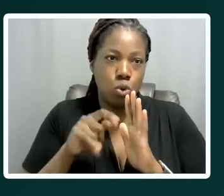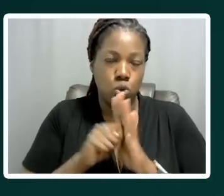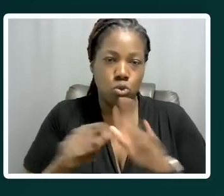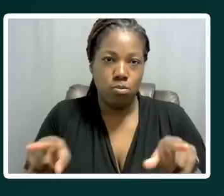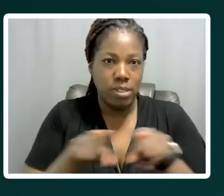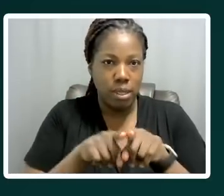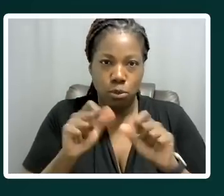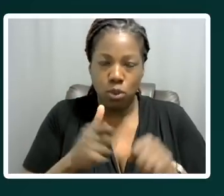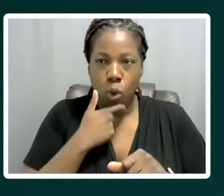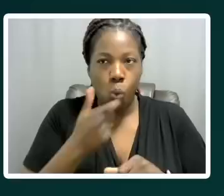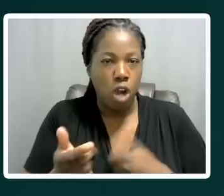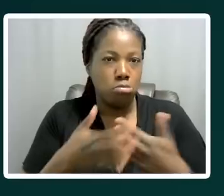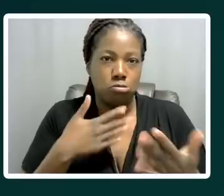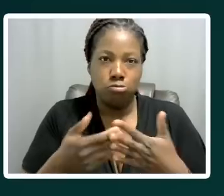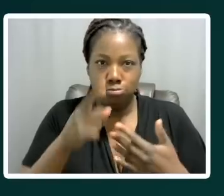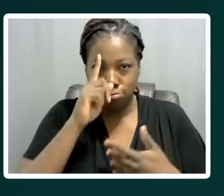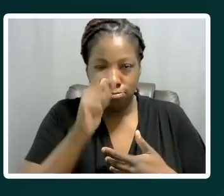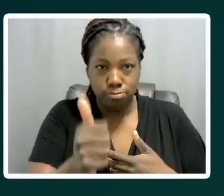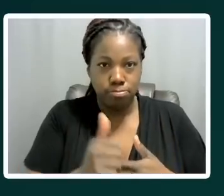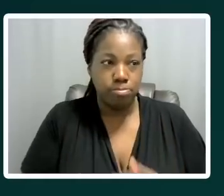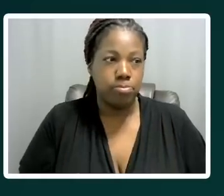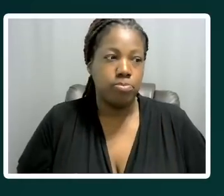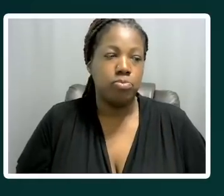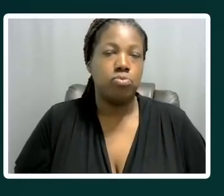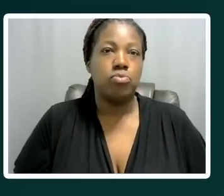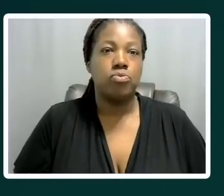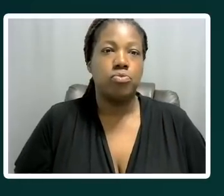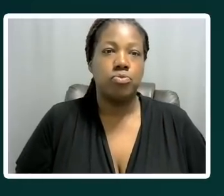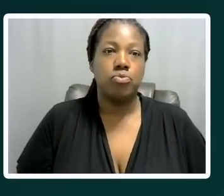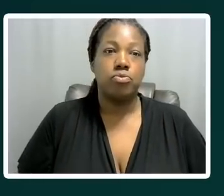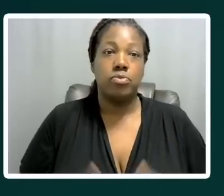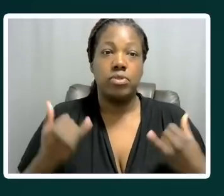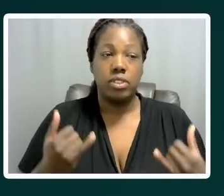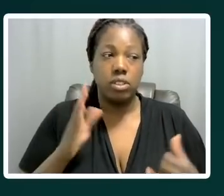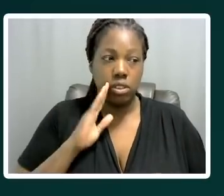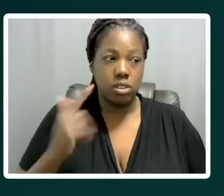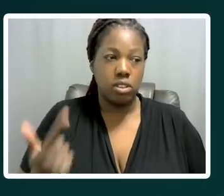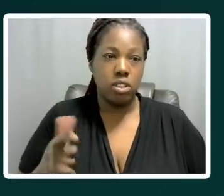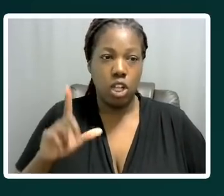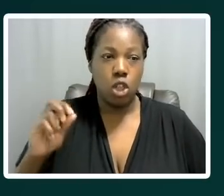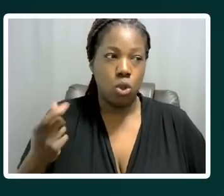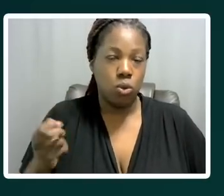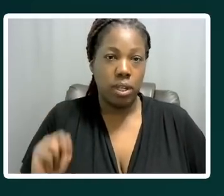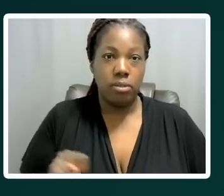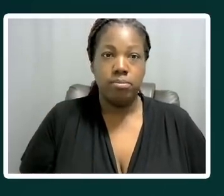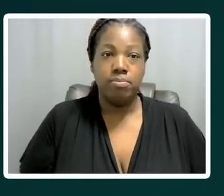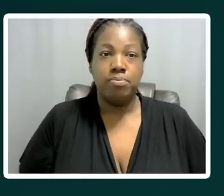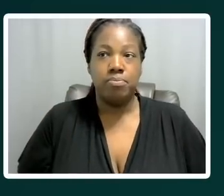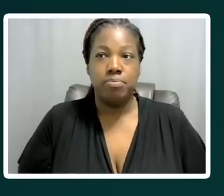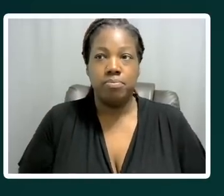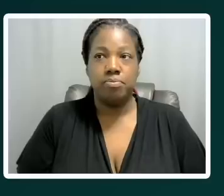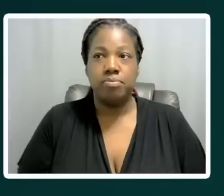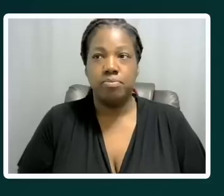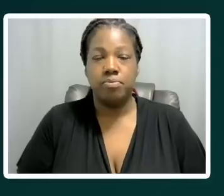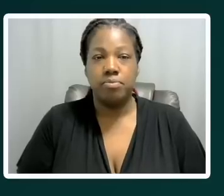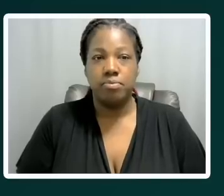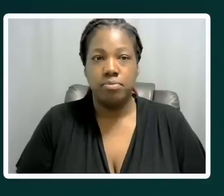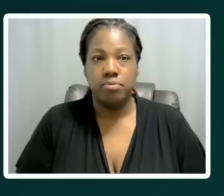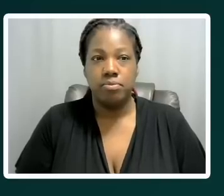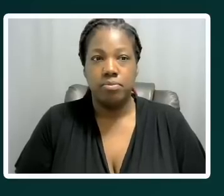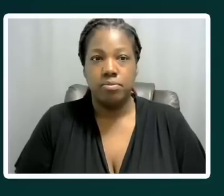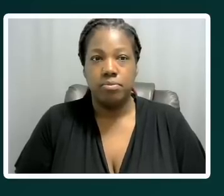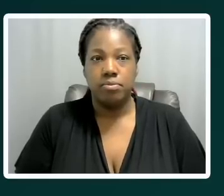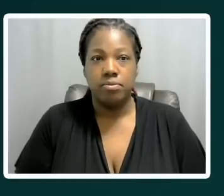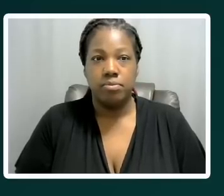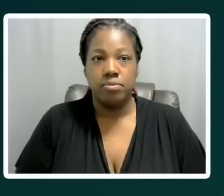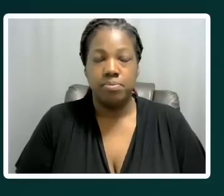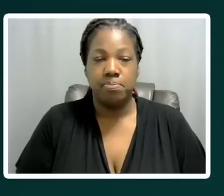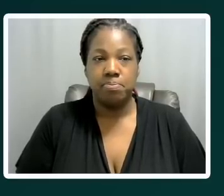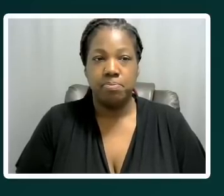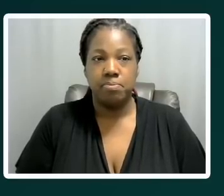you prefer to watch your YouTube videos. And now I will hand it back to Logan.